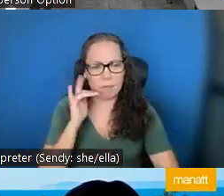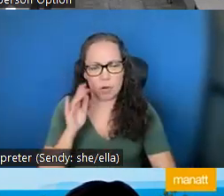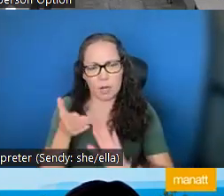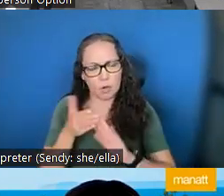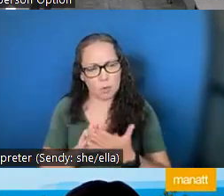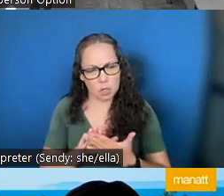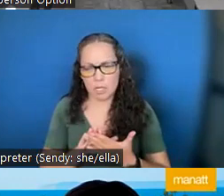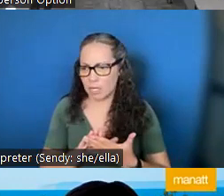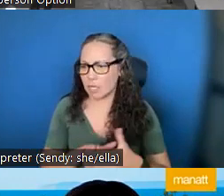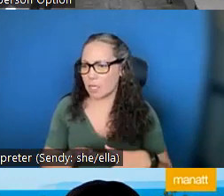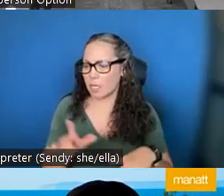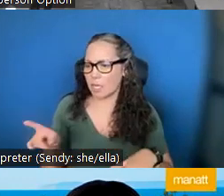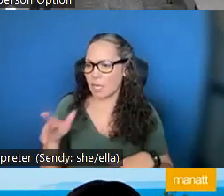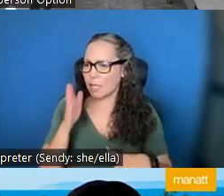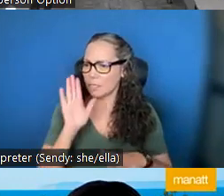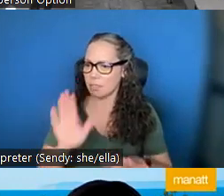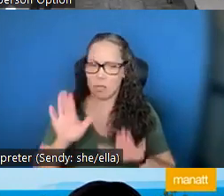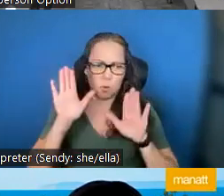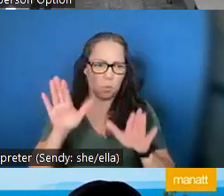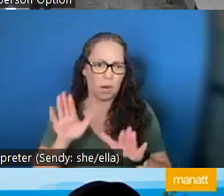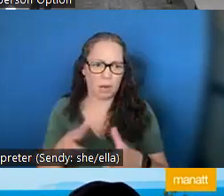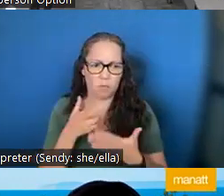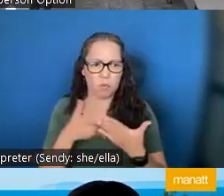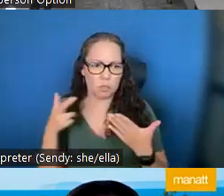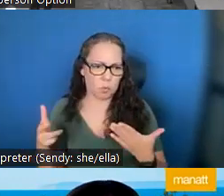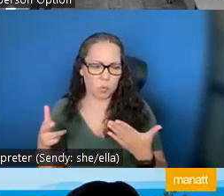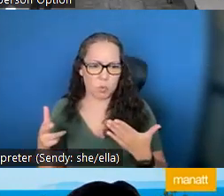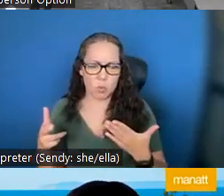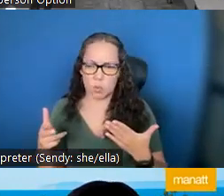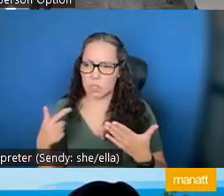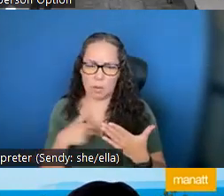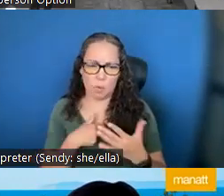be a very valuable resource that uh could be plugged in and would also then work out from